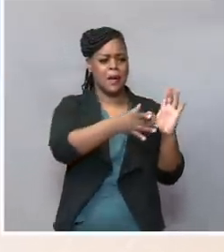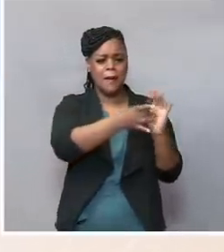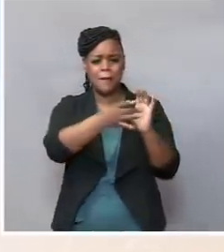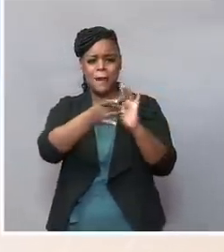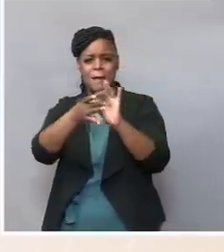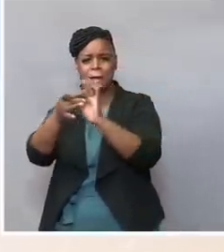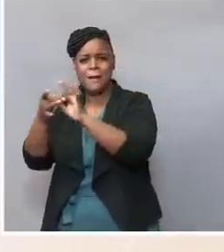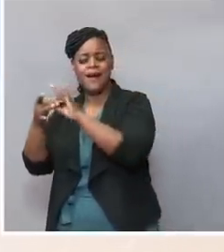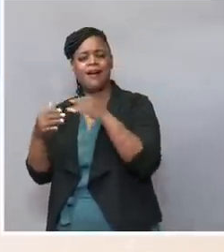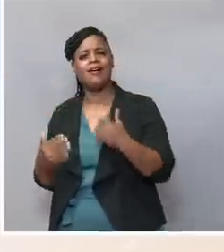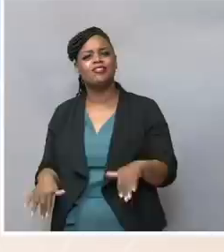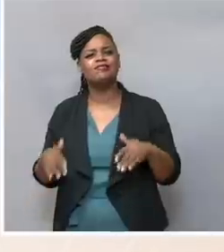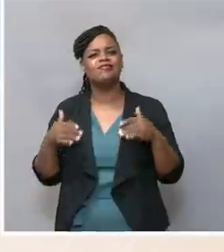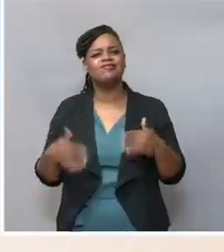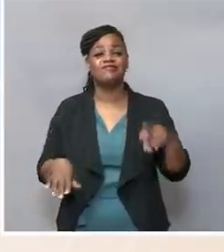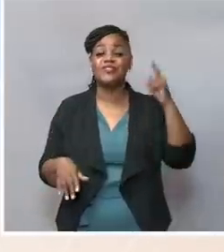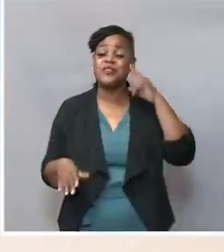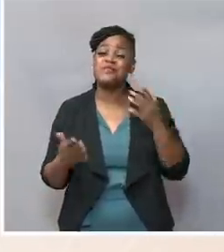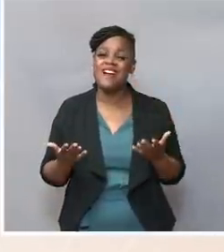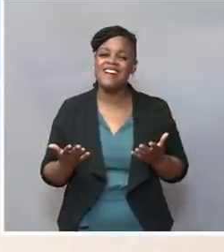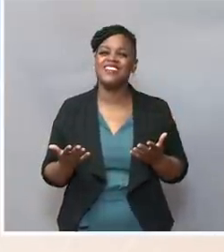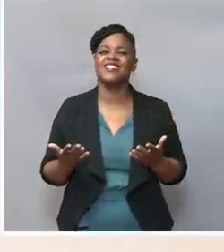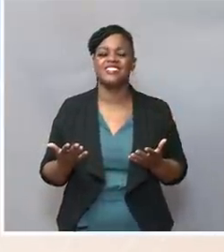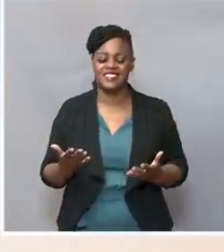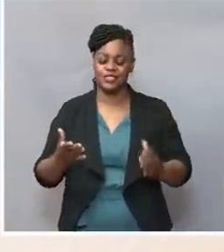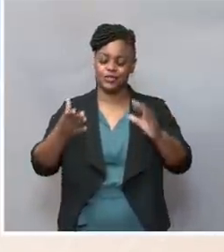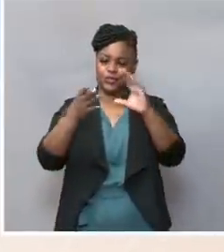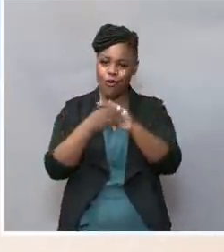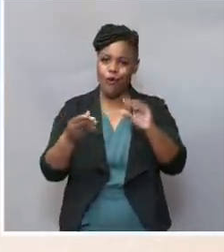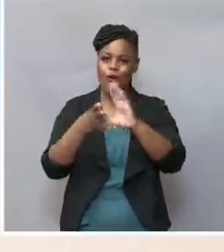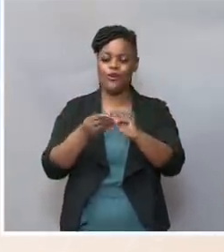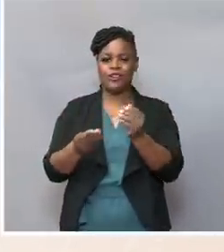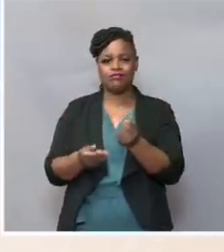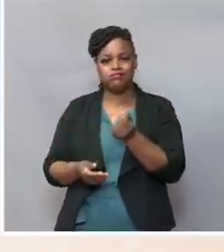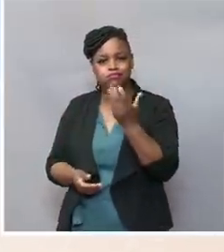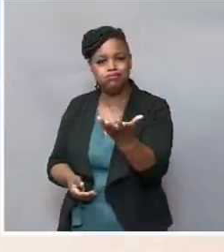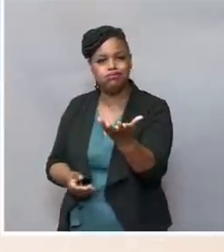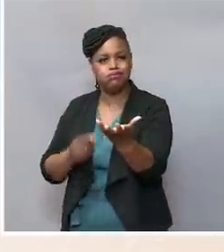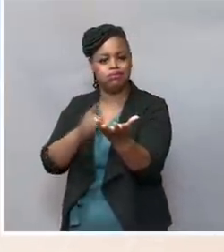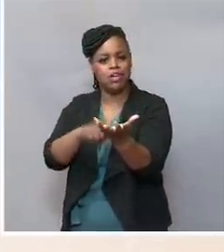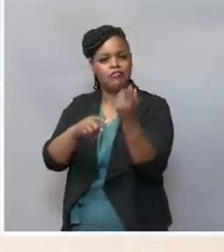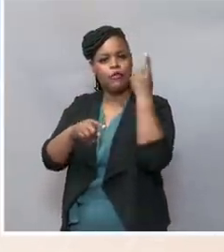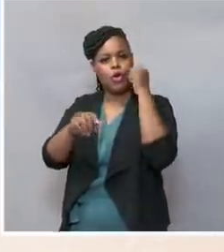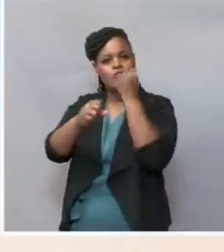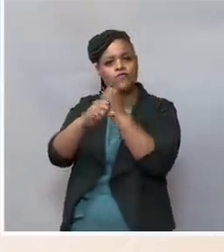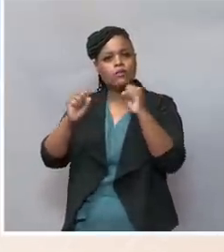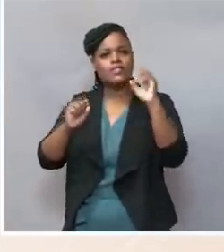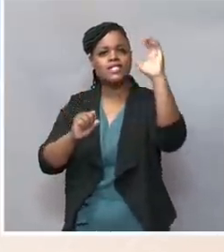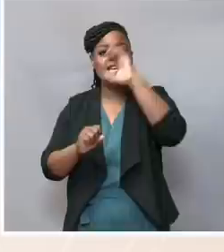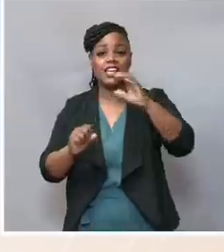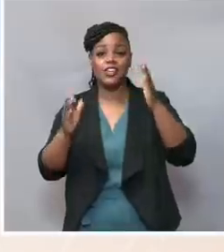the stories of the resilient freedom seekers and their allies. It's their stories that help us understand